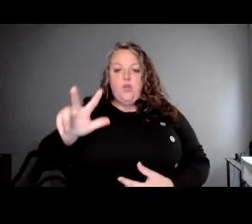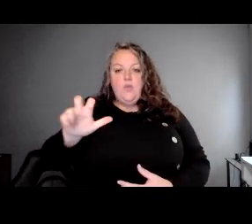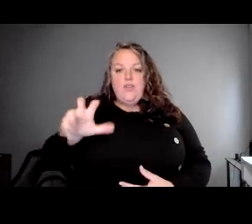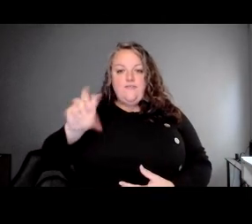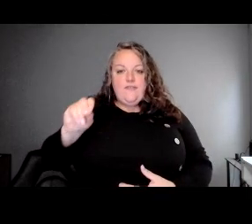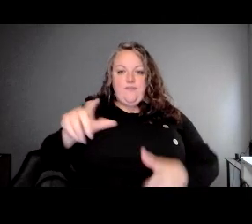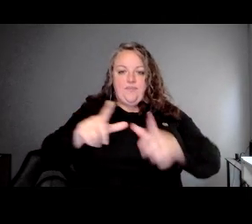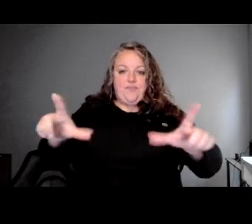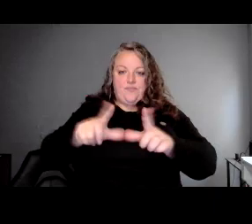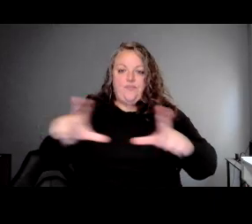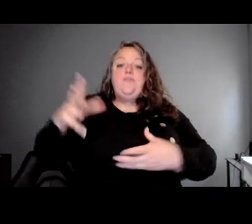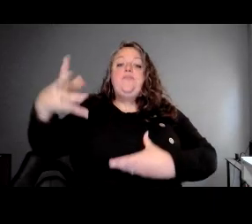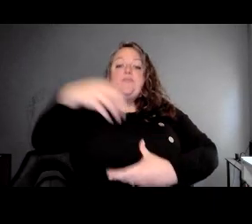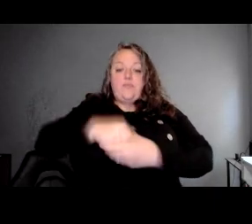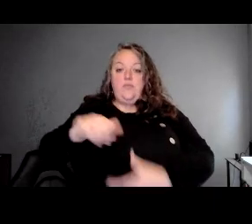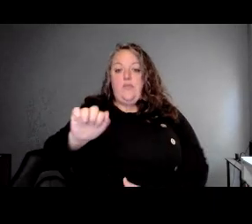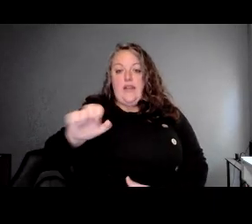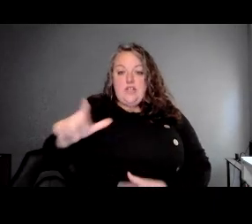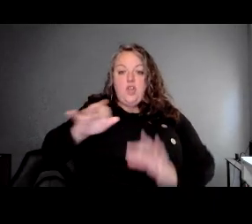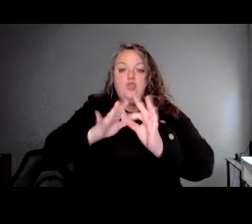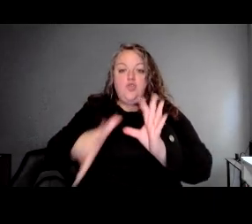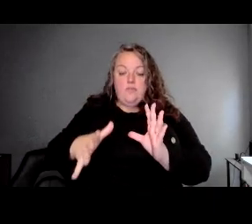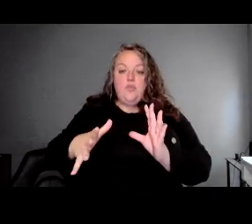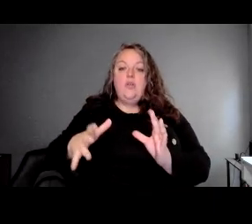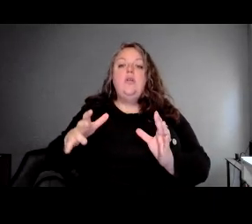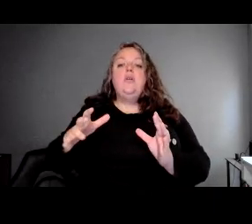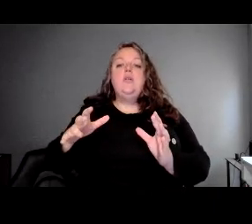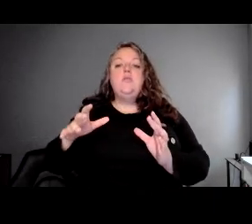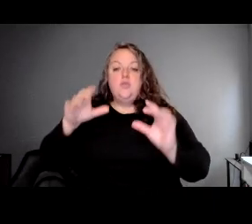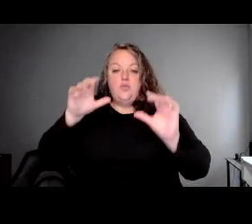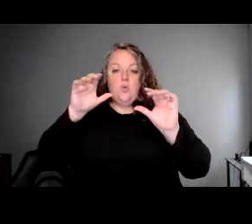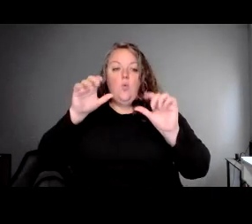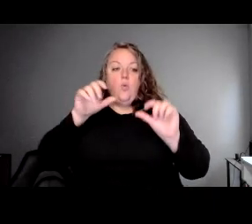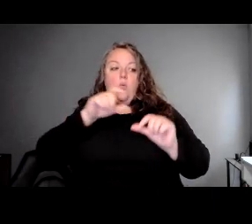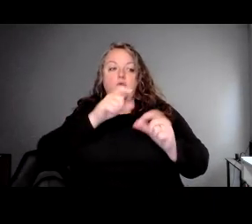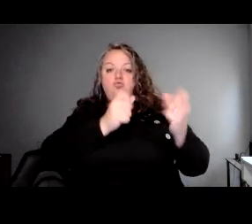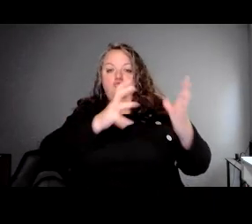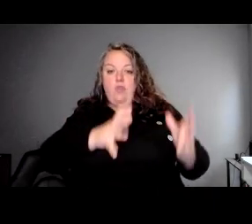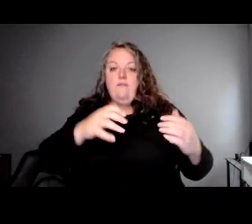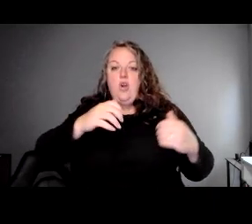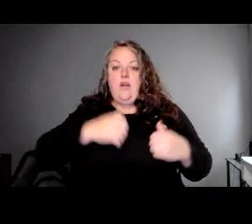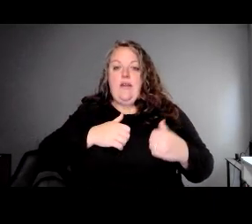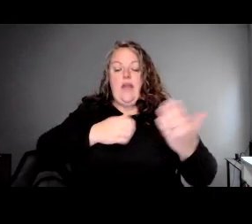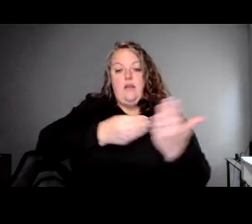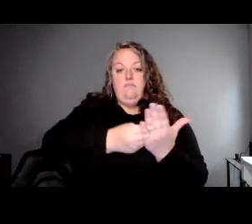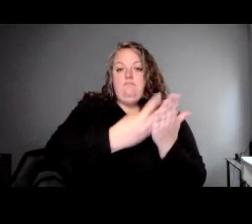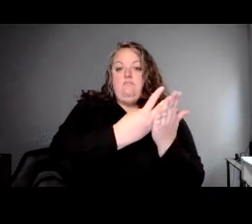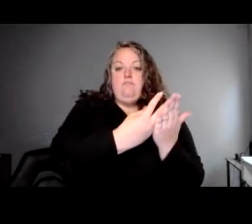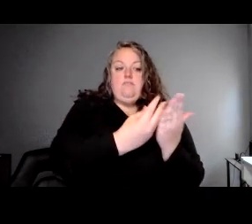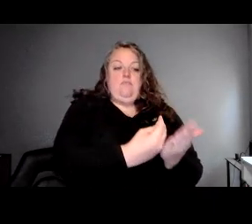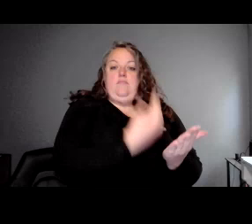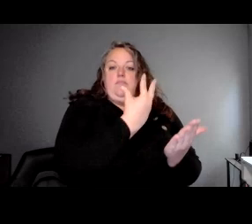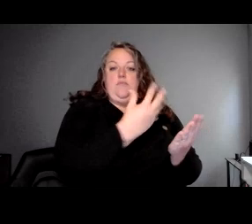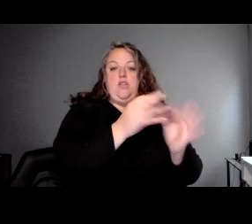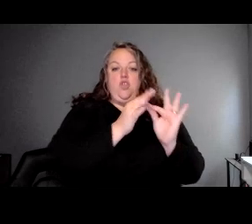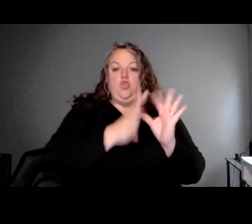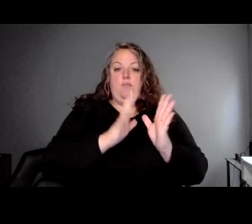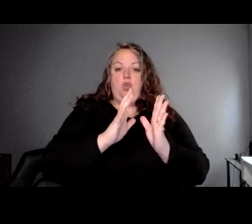and it also includes ASL, so you could get an interpreter on by video using the app. but as